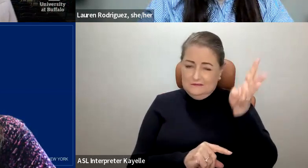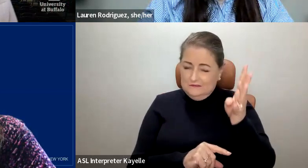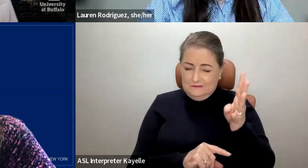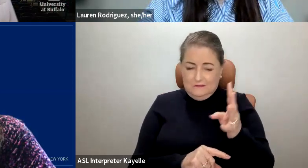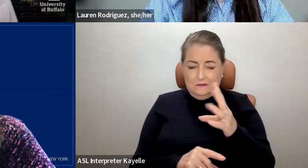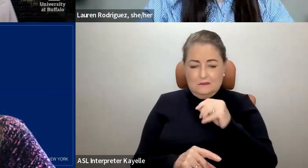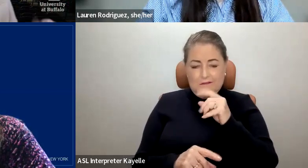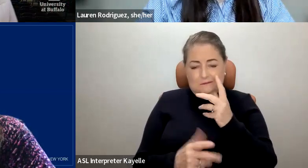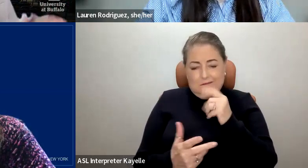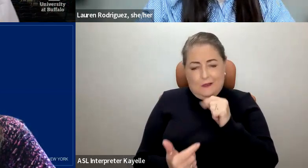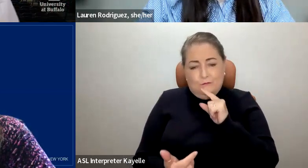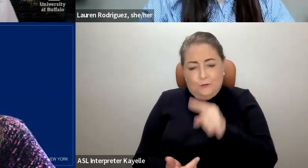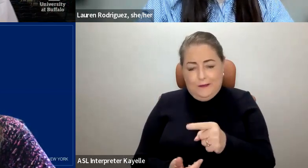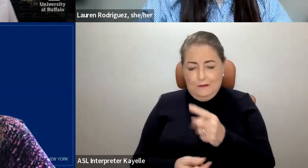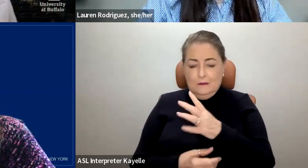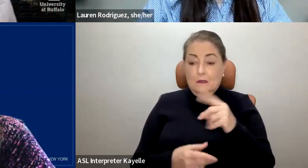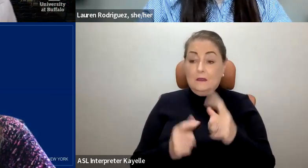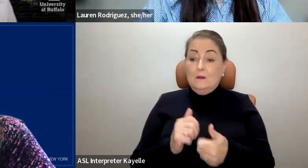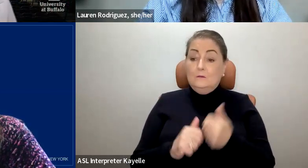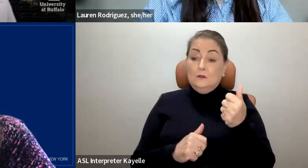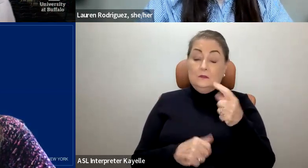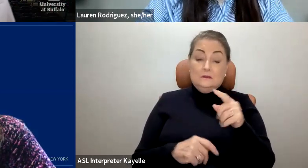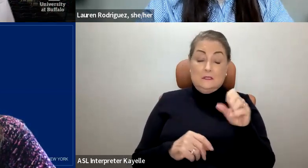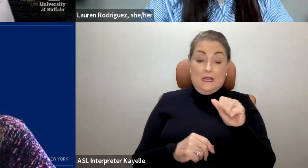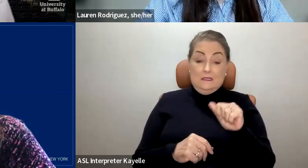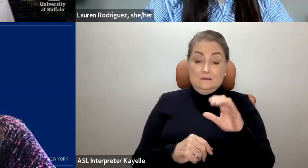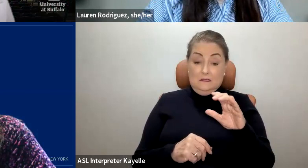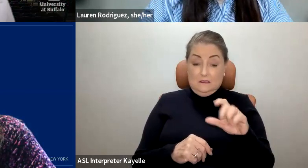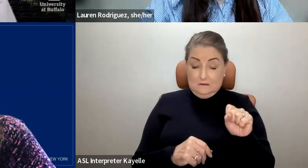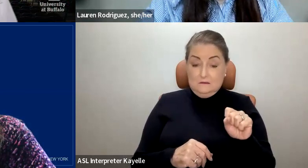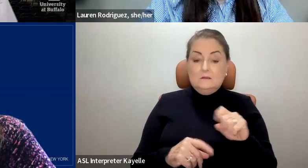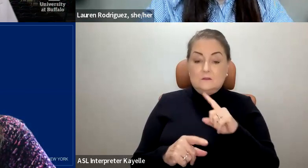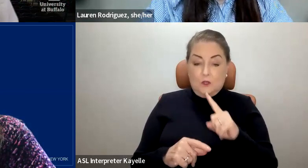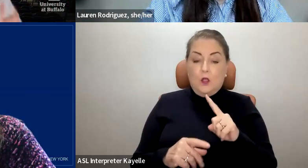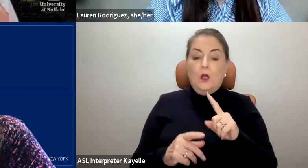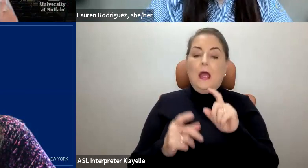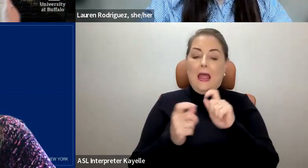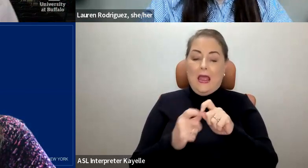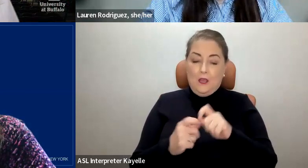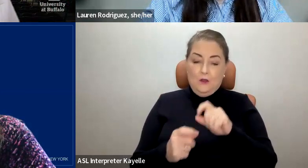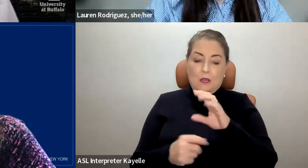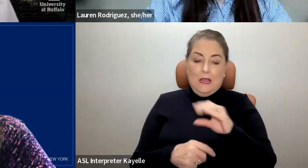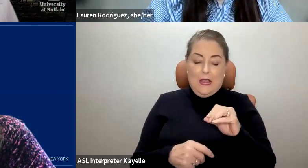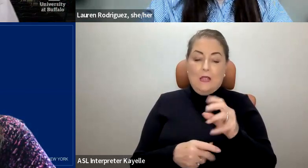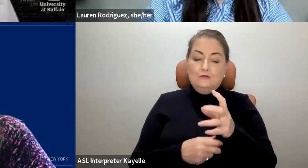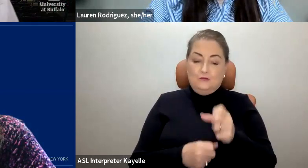say the majority, but close to the majority of the ACR are accurate and trustworthy. They have been completed by outside